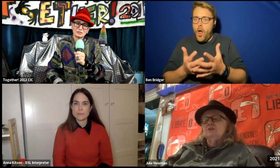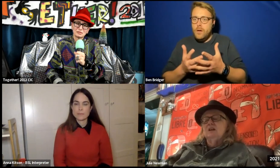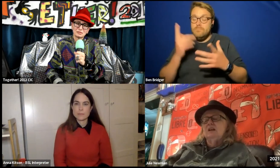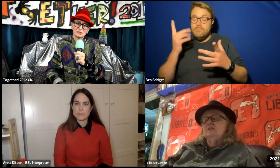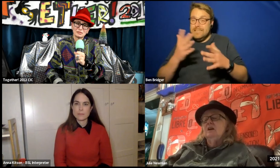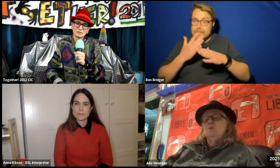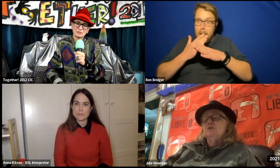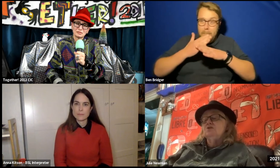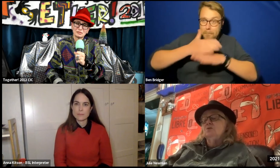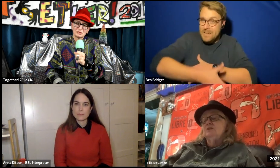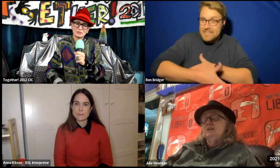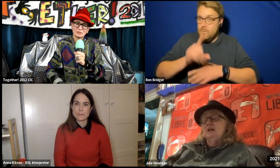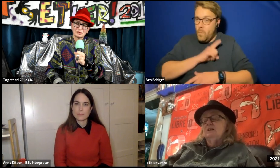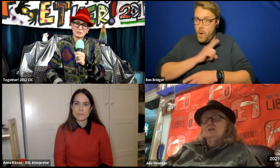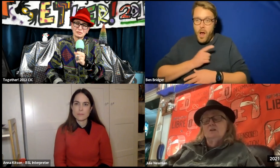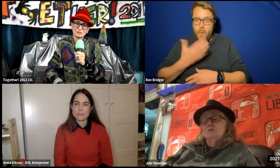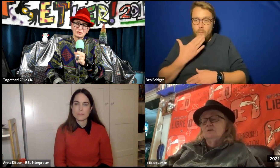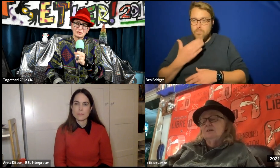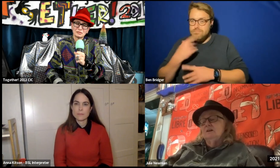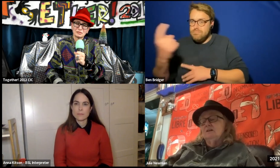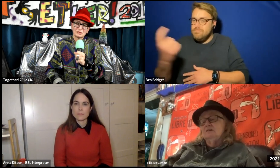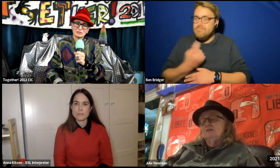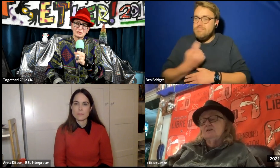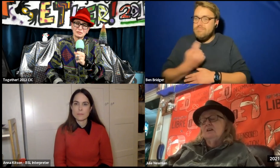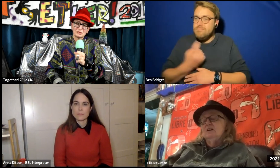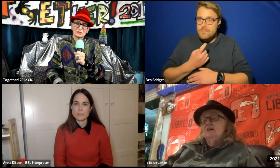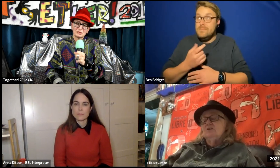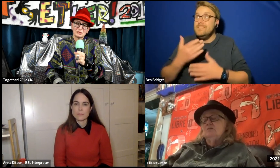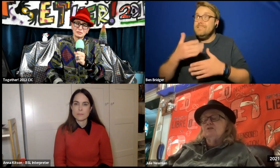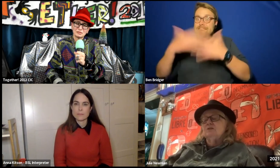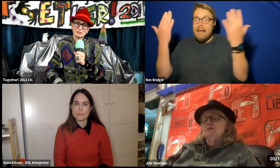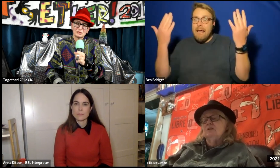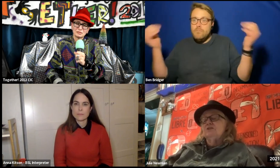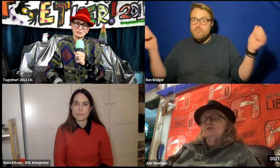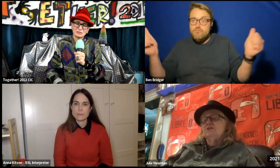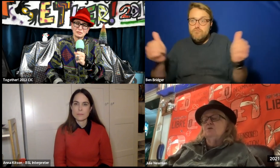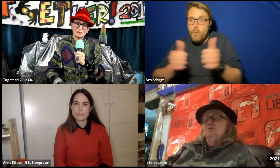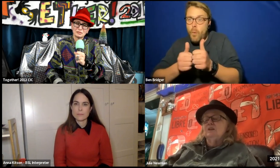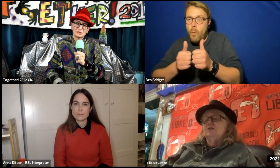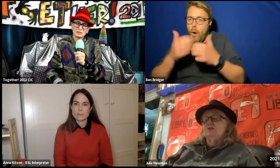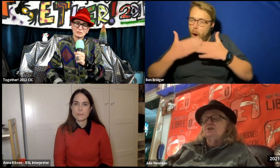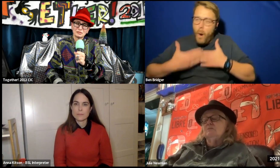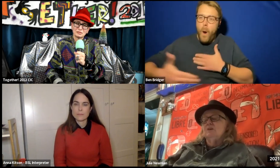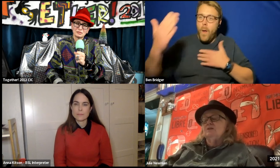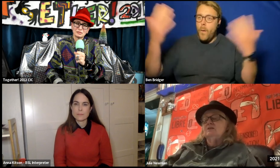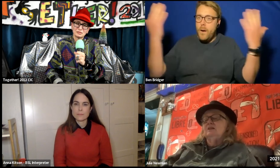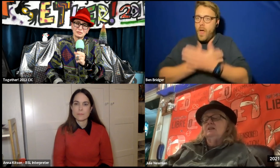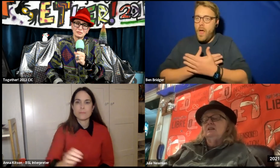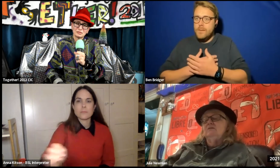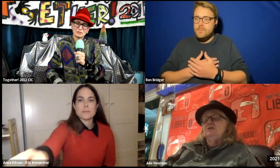Ahead with shorter days, and longer nights. The rustle of small creatures amongst the leaves